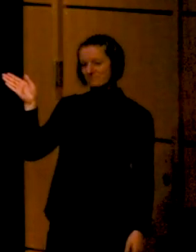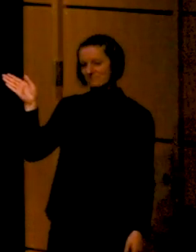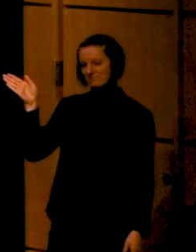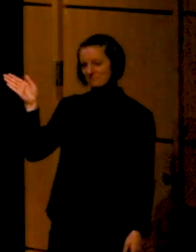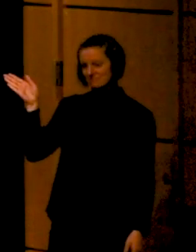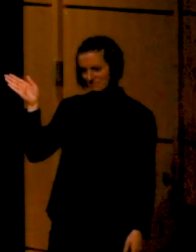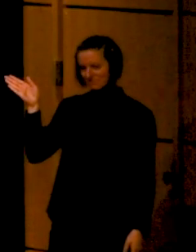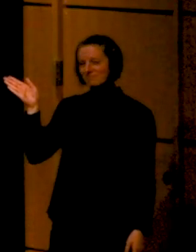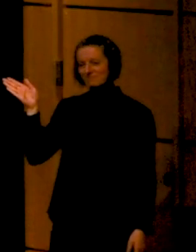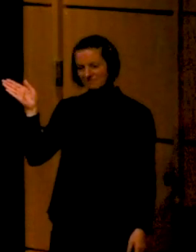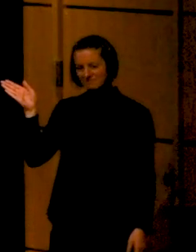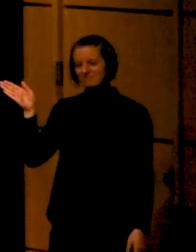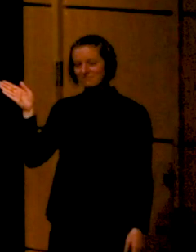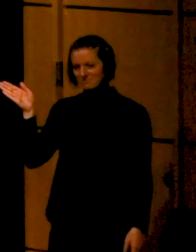This is how they find the great obelisk.